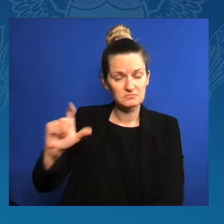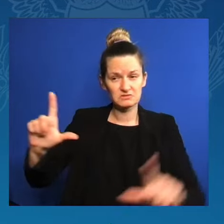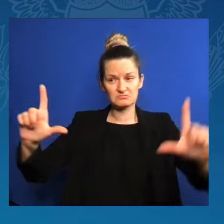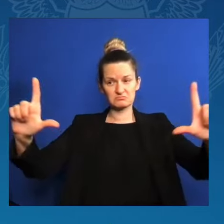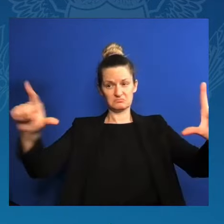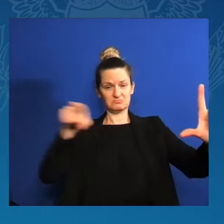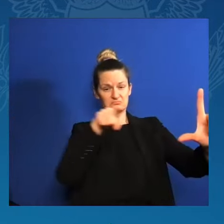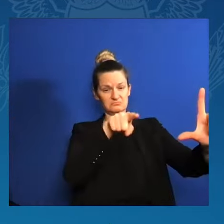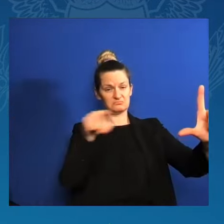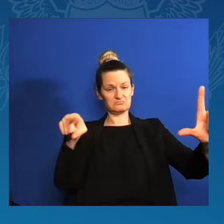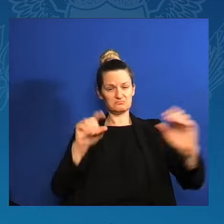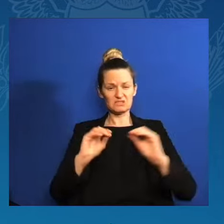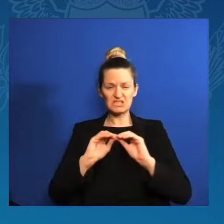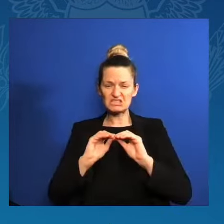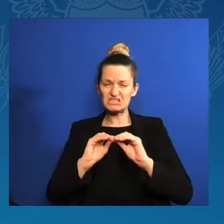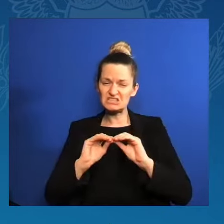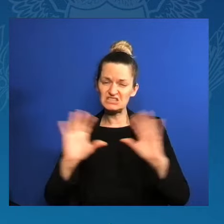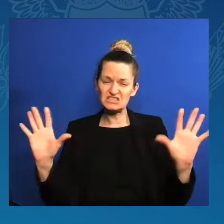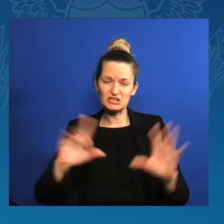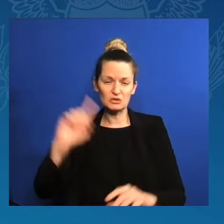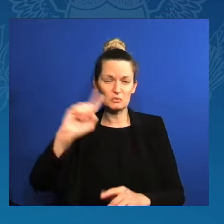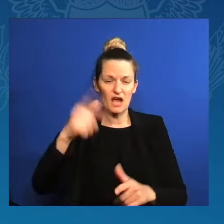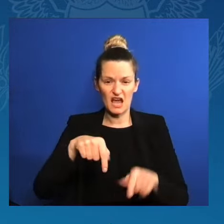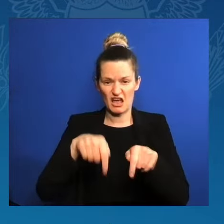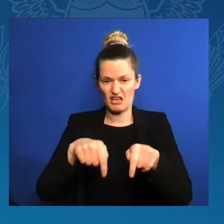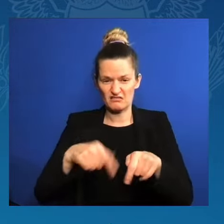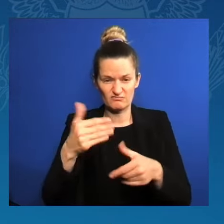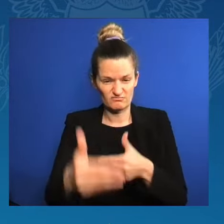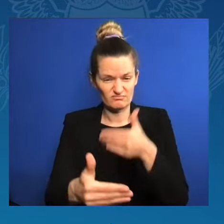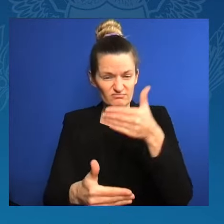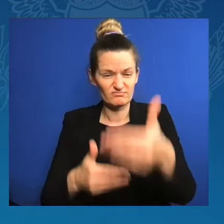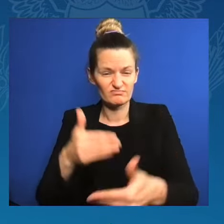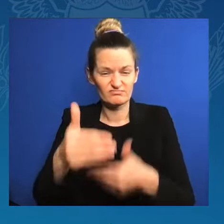to ban abortion nationwide. Nationwide.